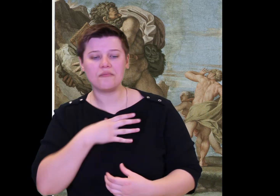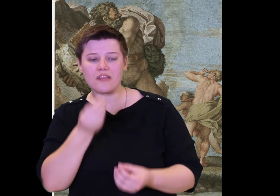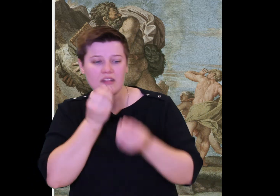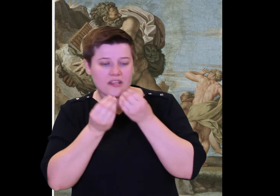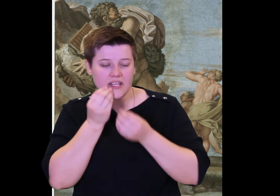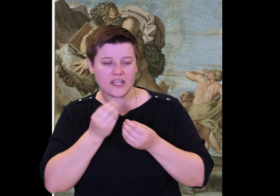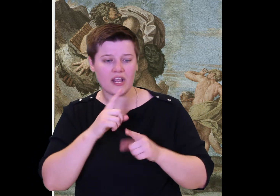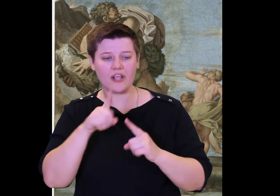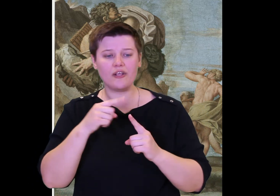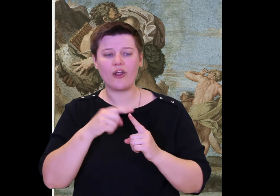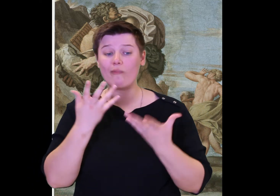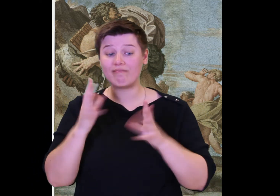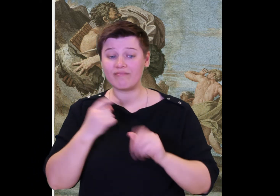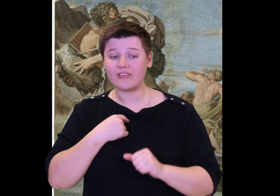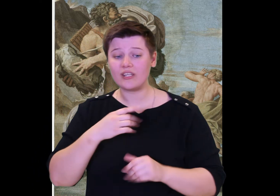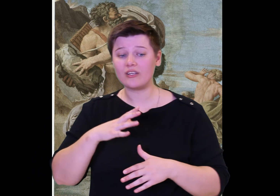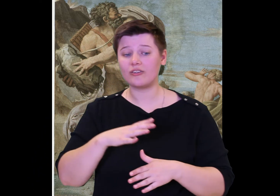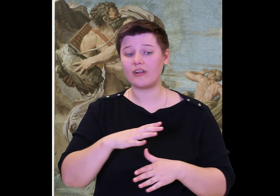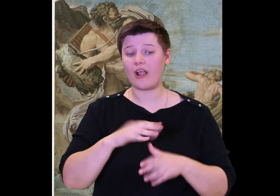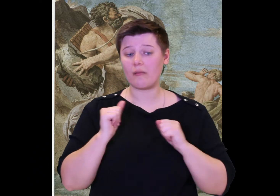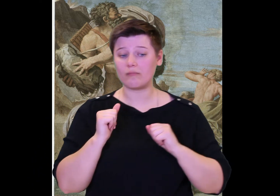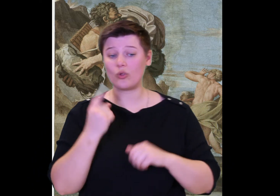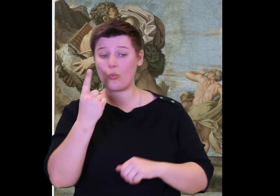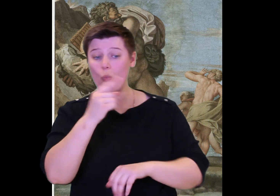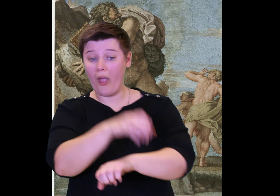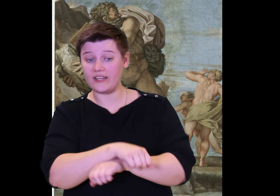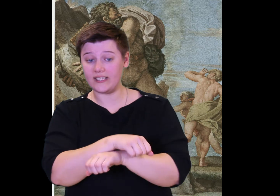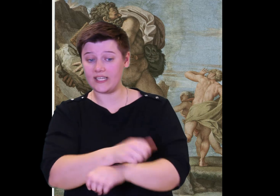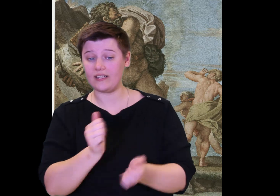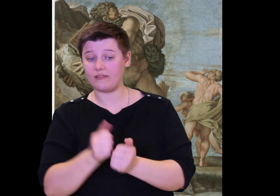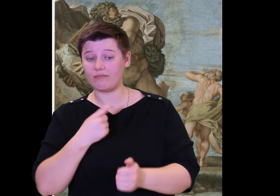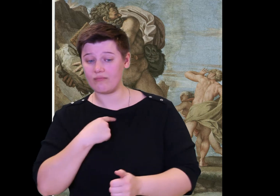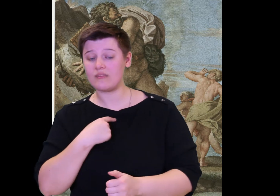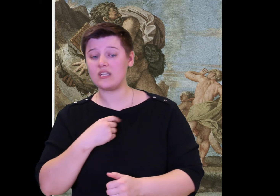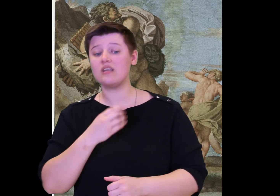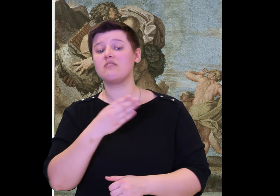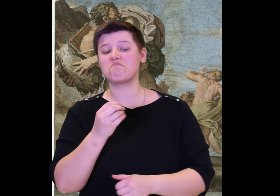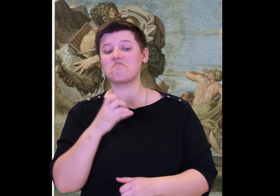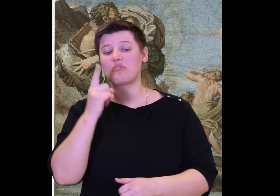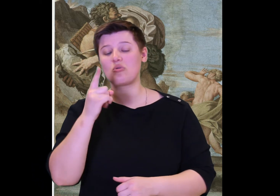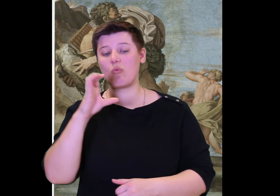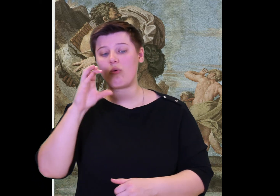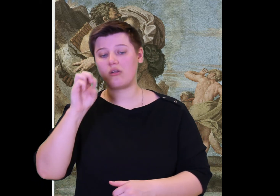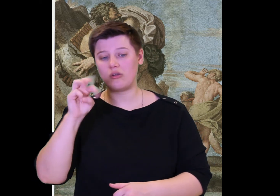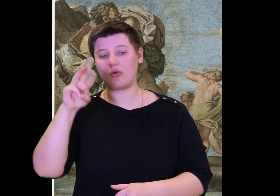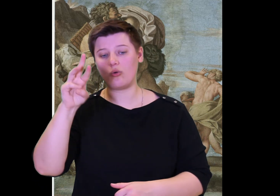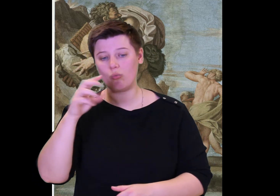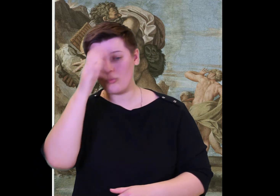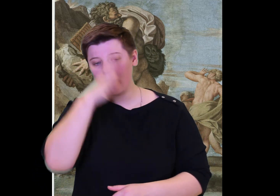and filled our jars with water, and hungrily the men devoured their dinner.